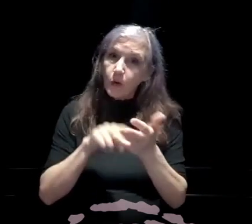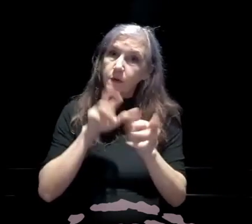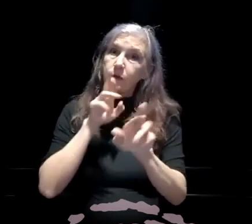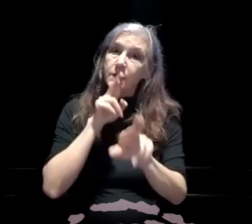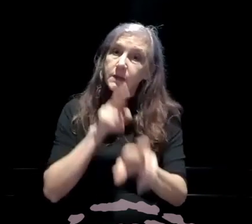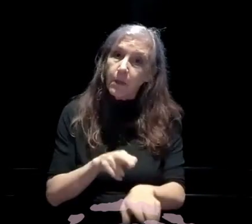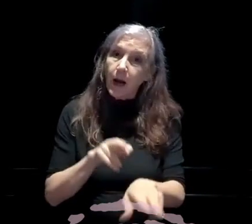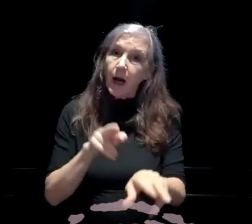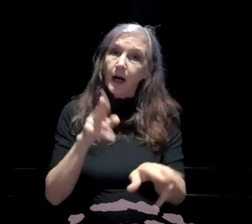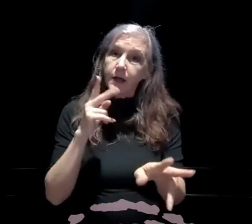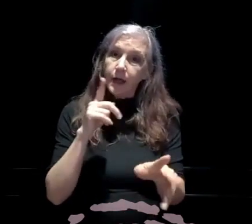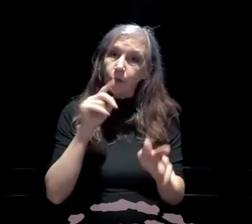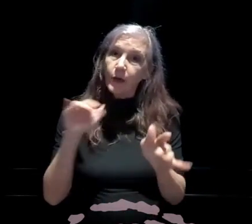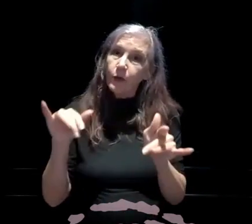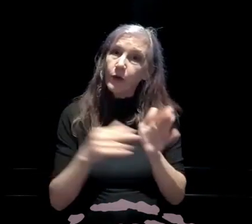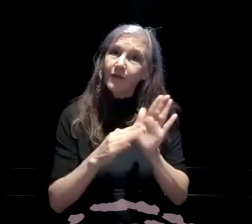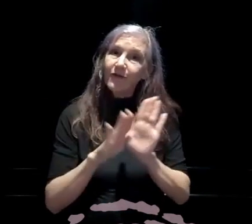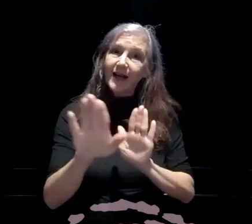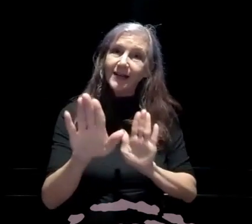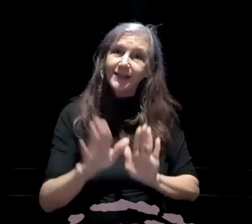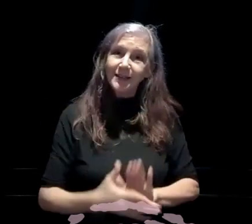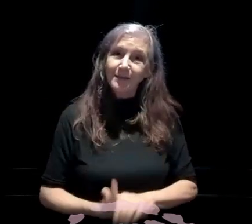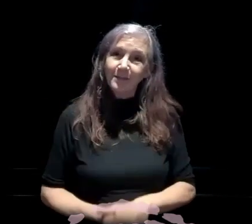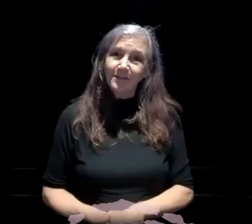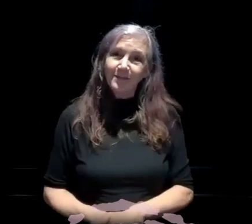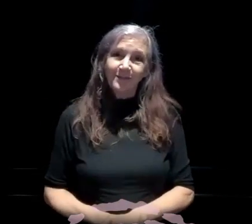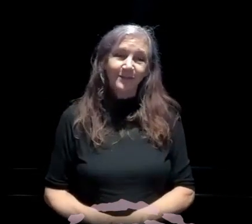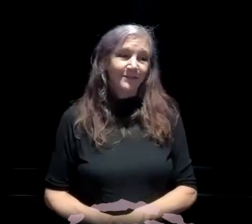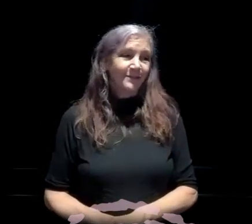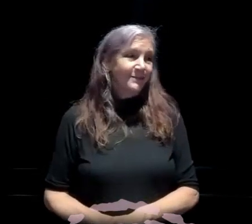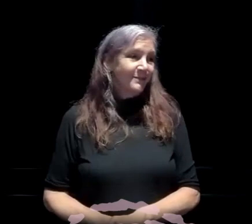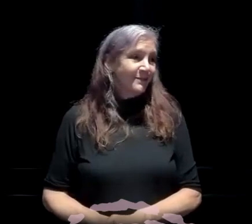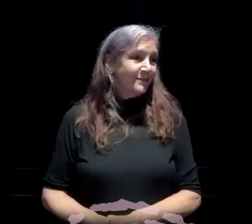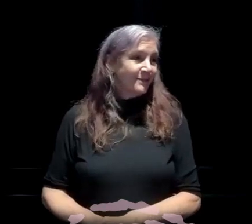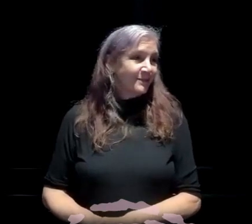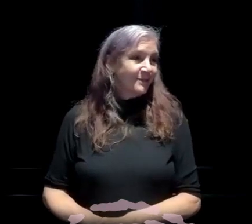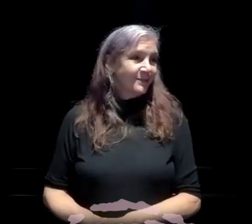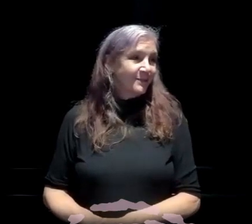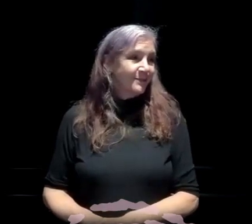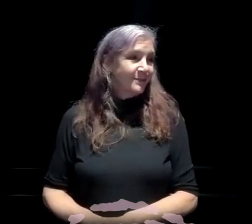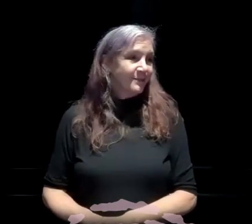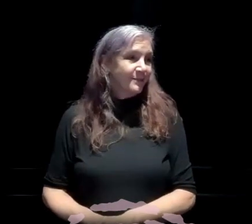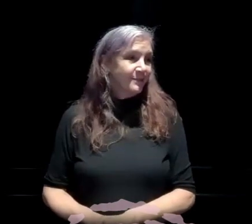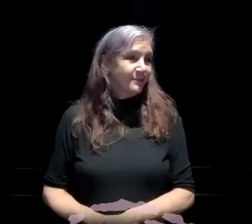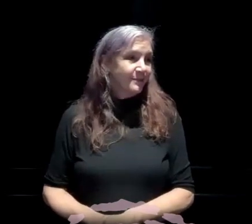You